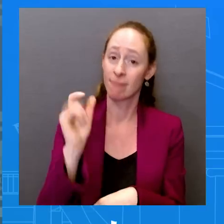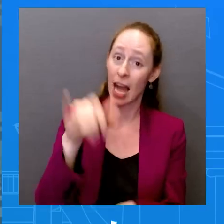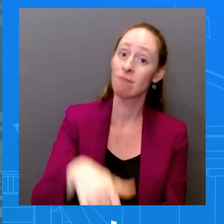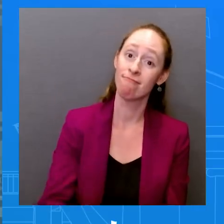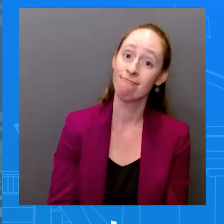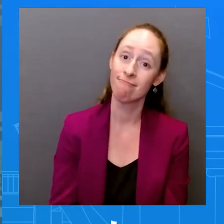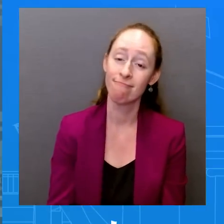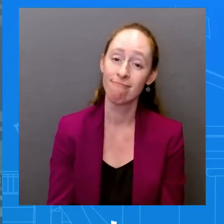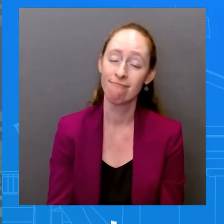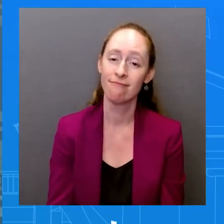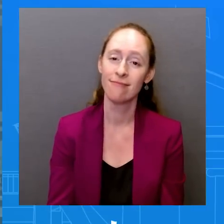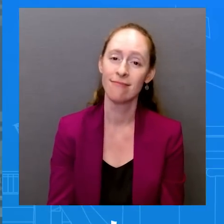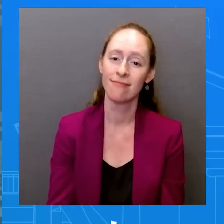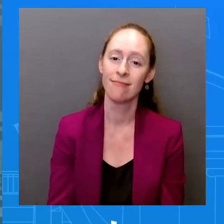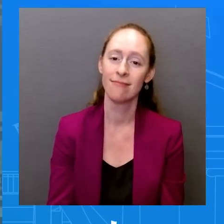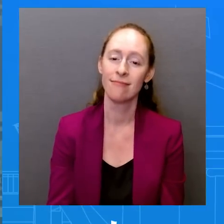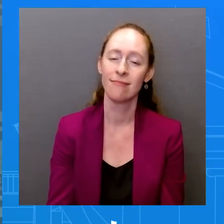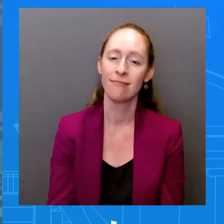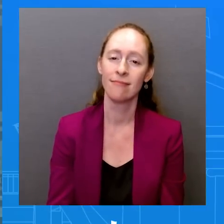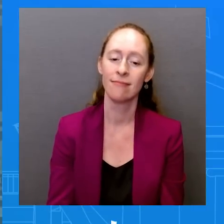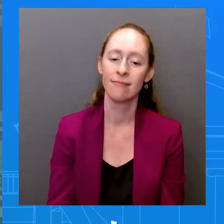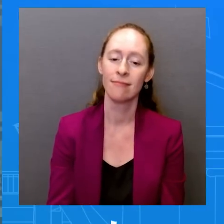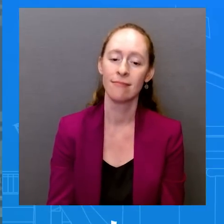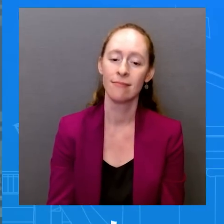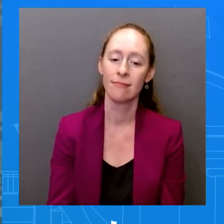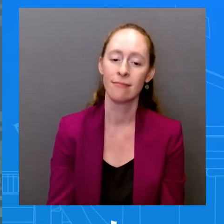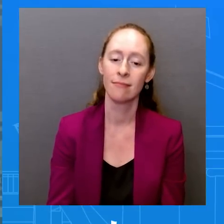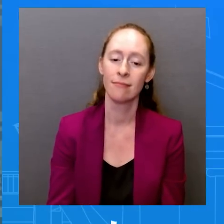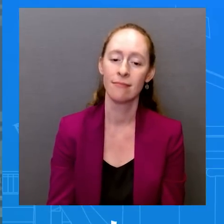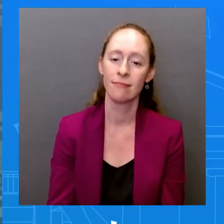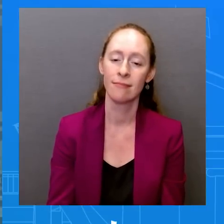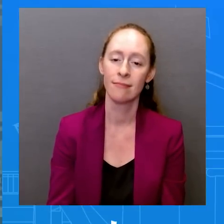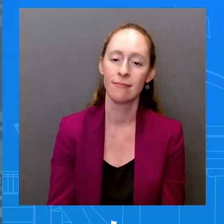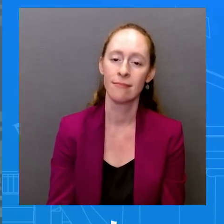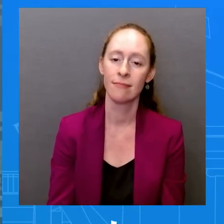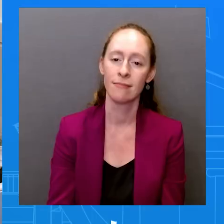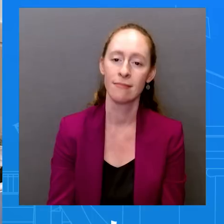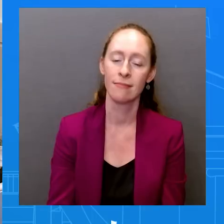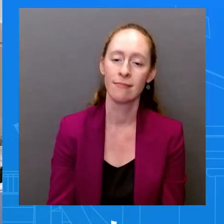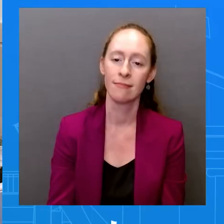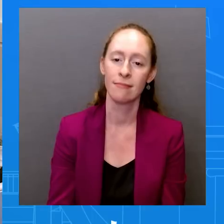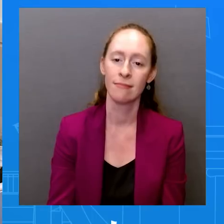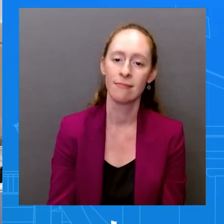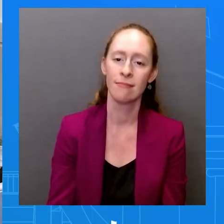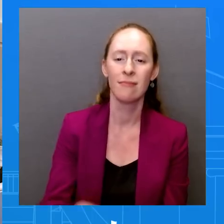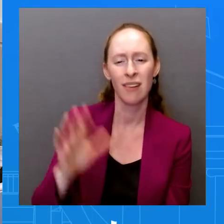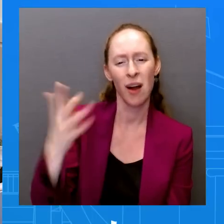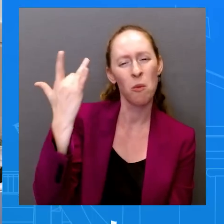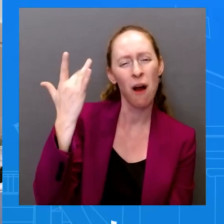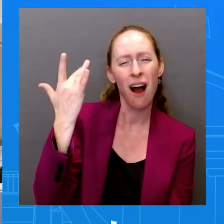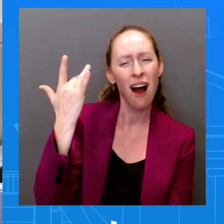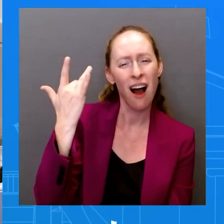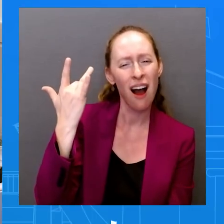The Press: Thanks, Karine. Why do you guys keep saying the Inflation Reduction Act is reducing prices?